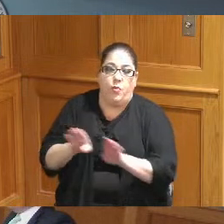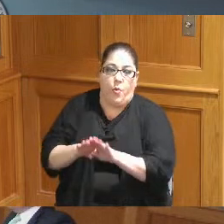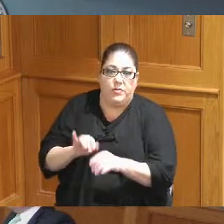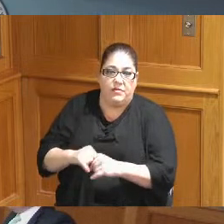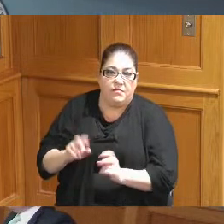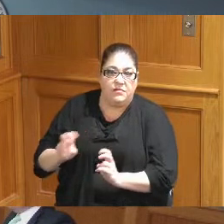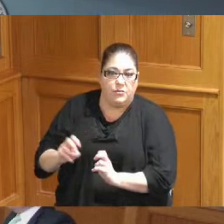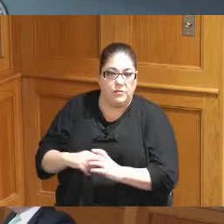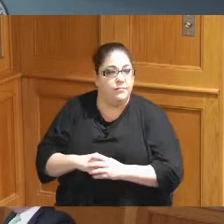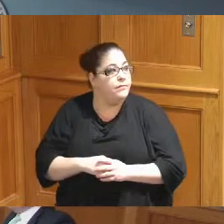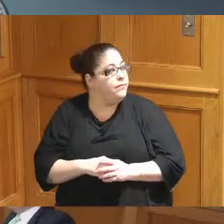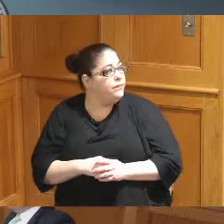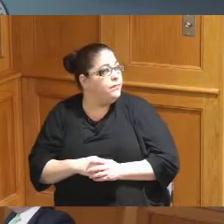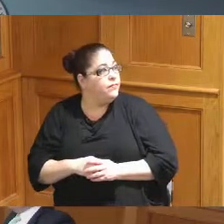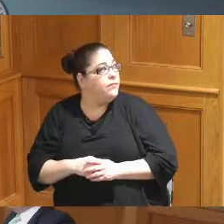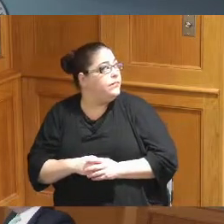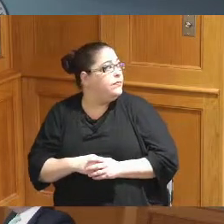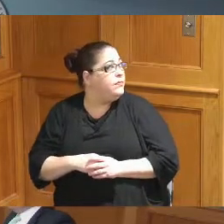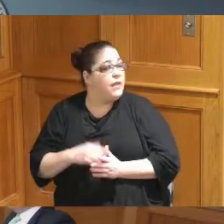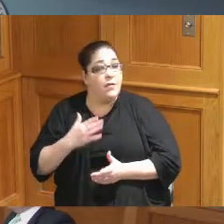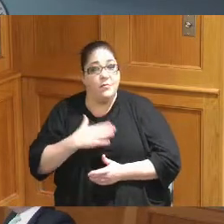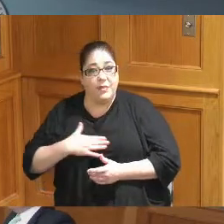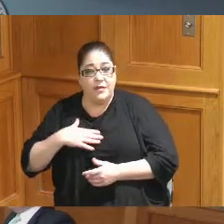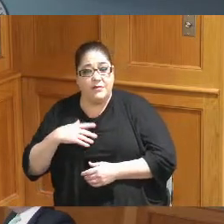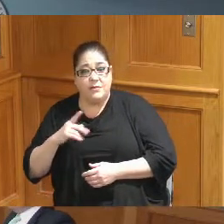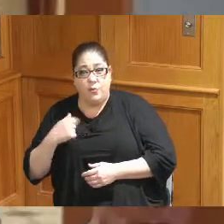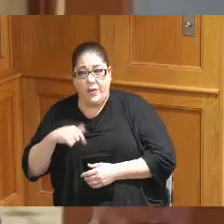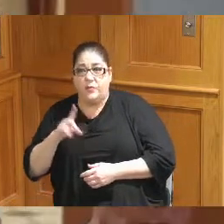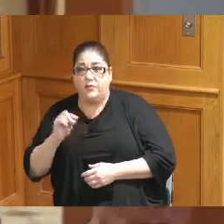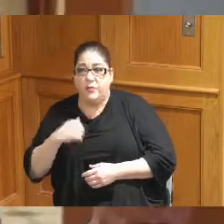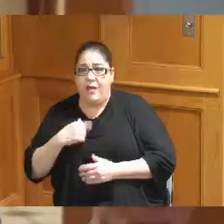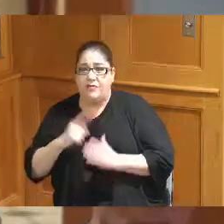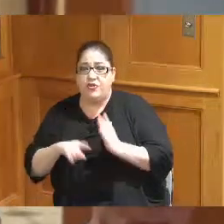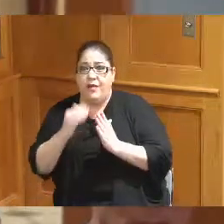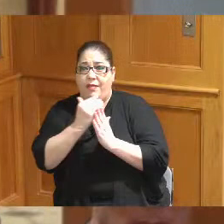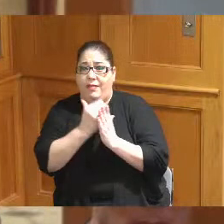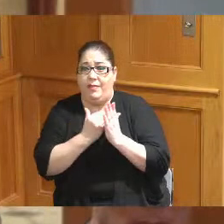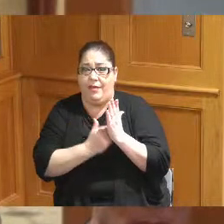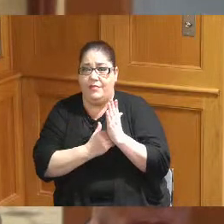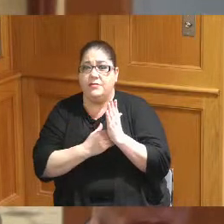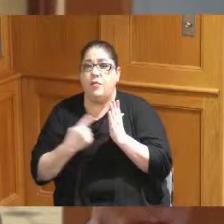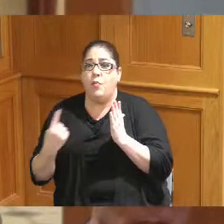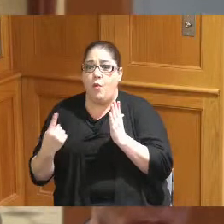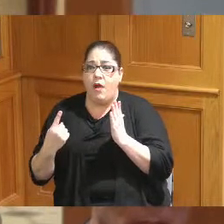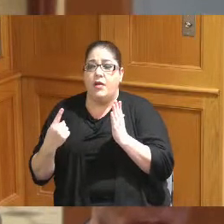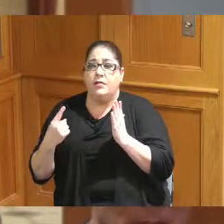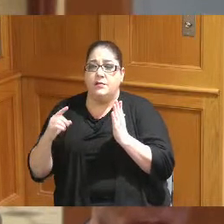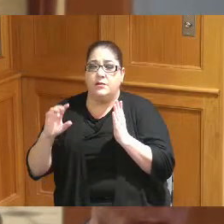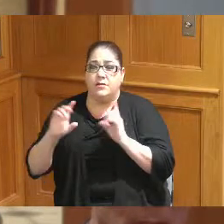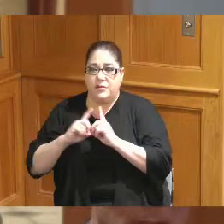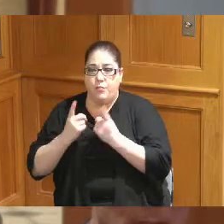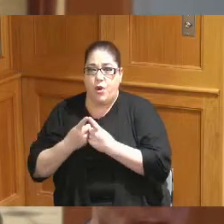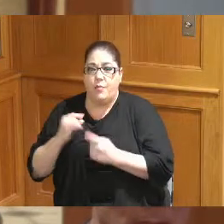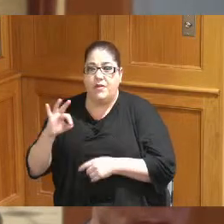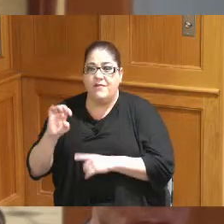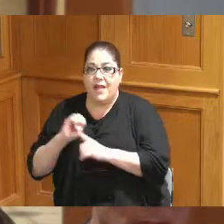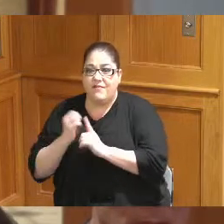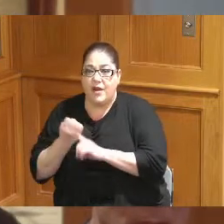and I just want Commissioners understand that we also do a checklist and one of the things that we check is with the Department of Environmental Services to make sure that whenever we give a tax